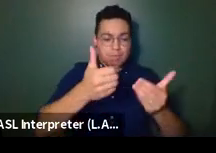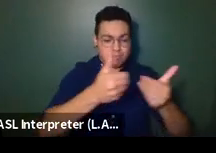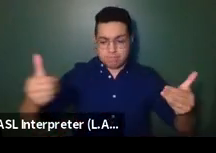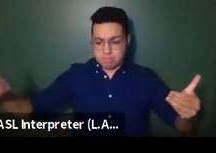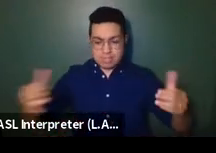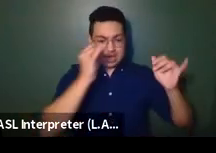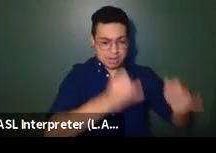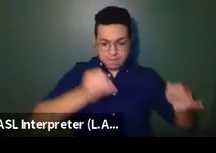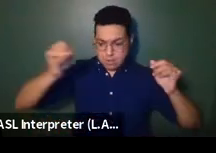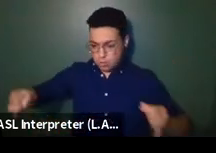ESD 112 --Kristina Wambold: Thank you. Yeah.